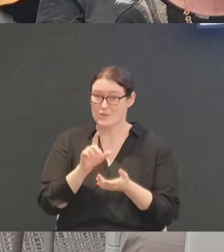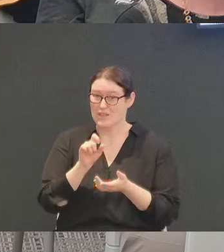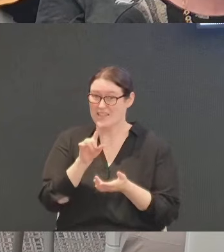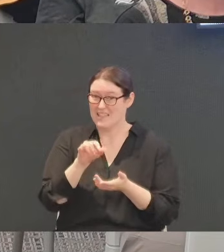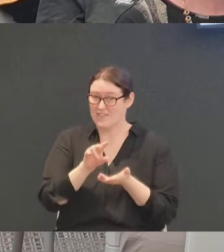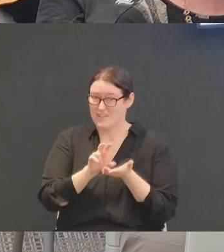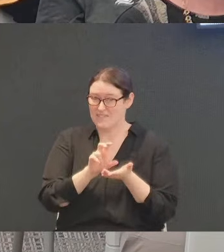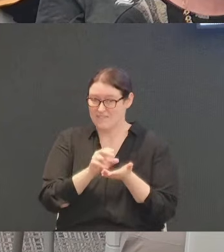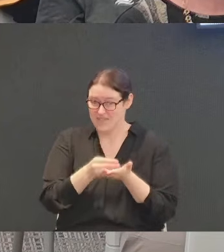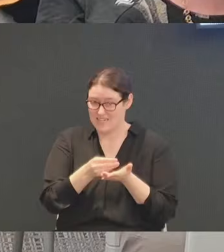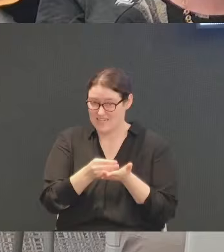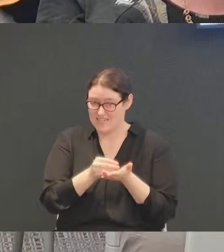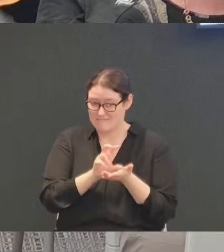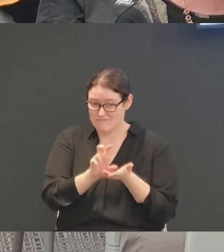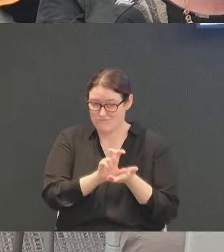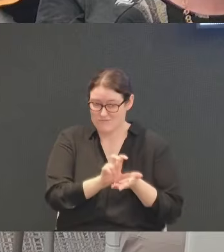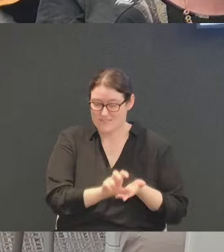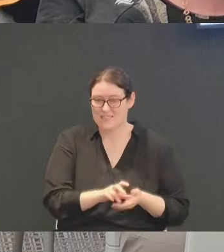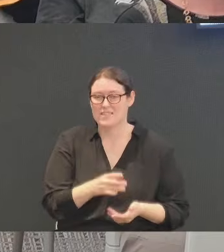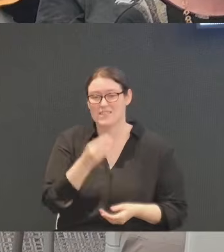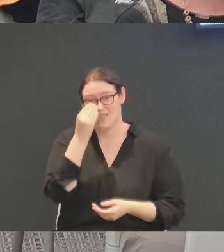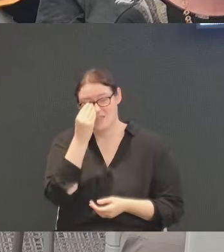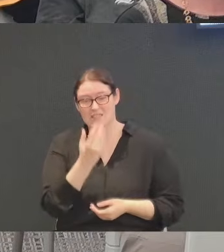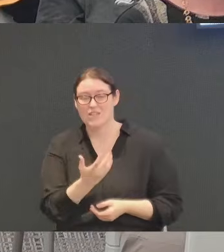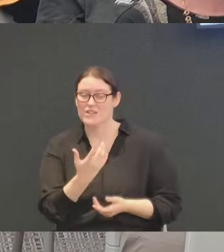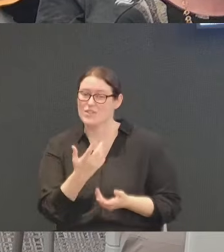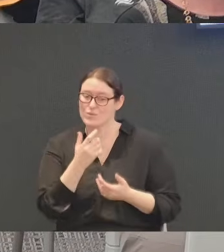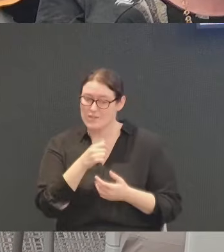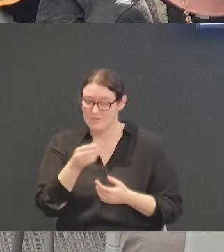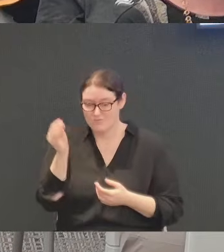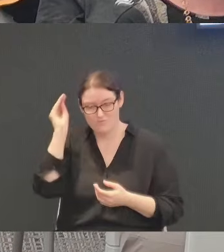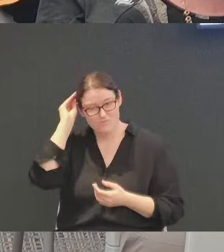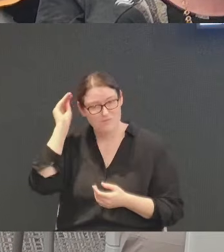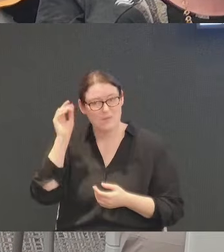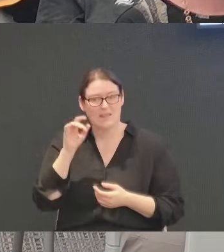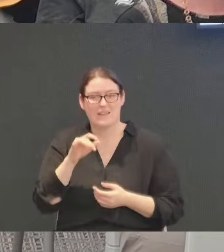Hamilton County are our most vulnerable population and the future leaders of tomorrow. The decisions